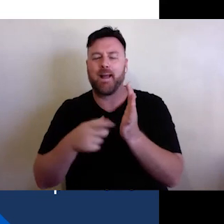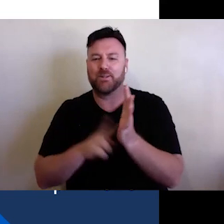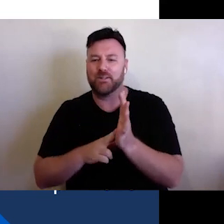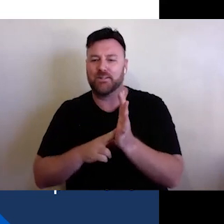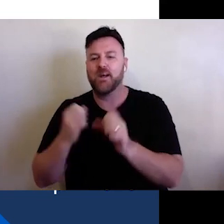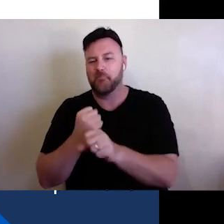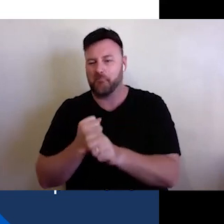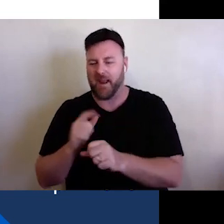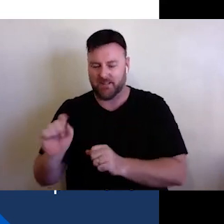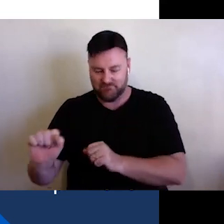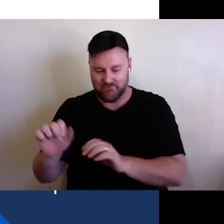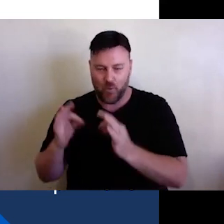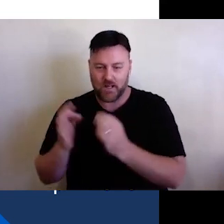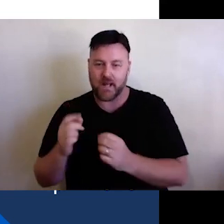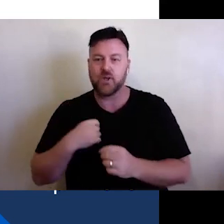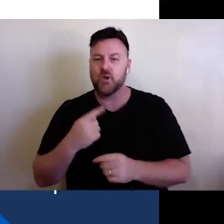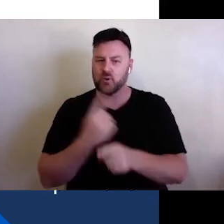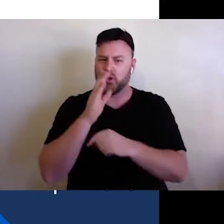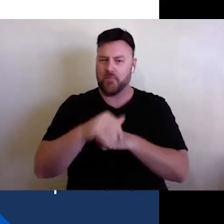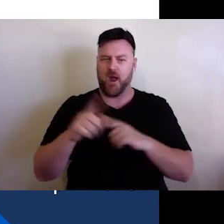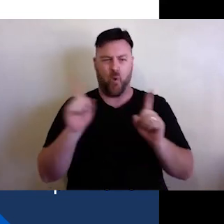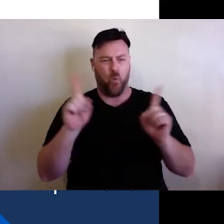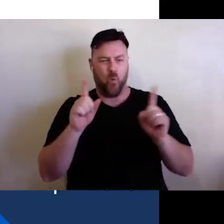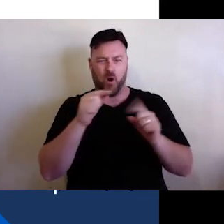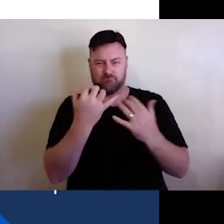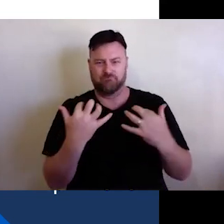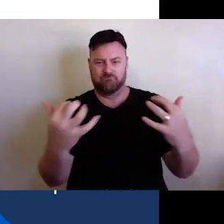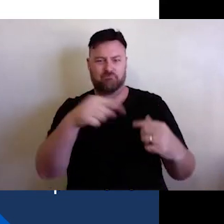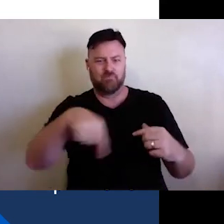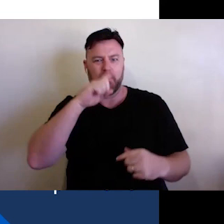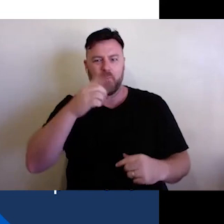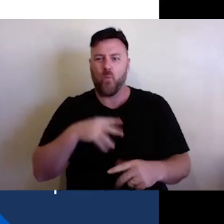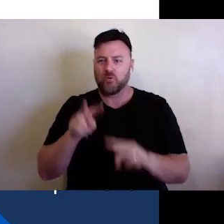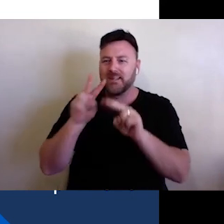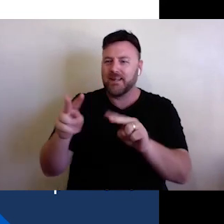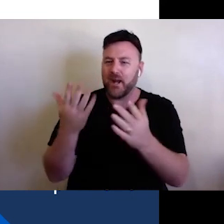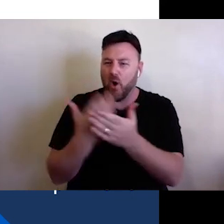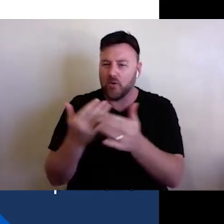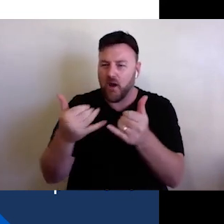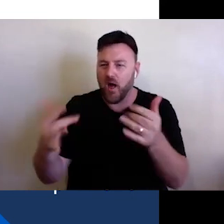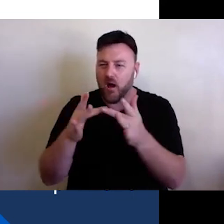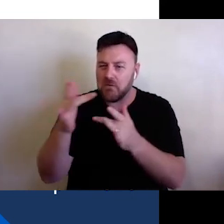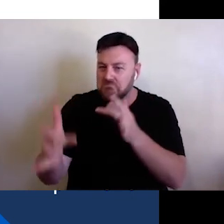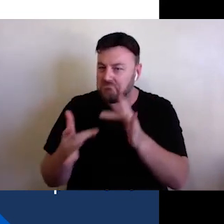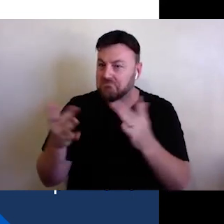anticipated topic of what audiences want online. I'd like to acknowledge